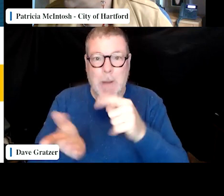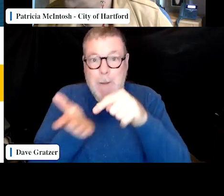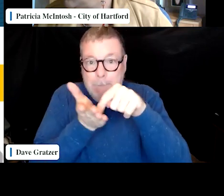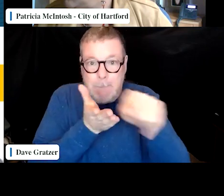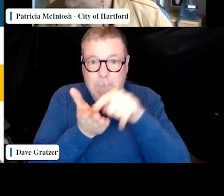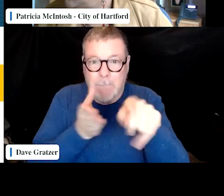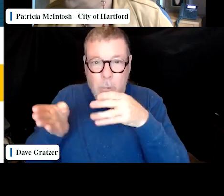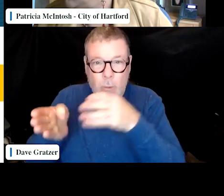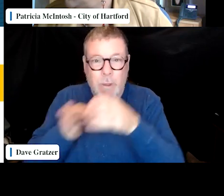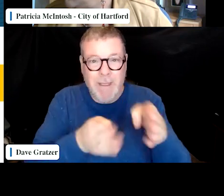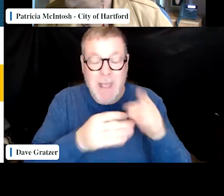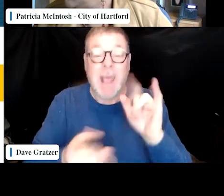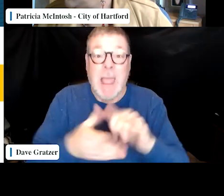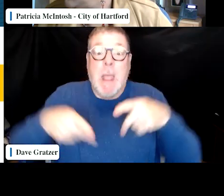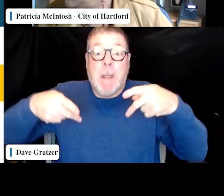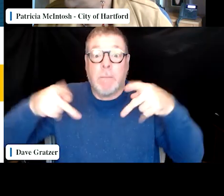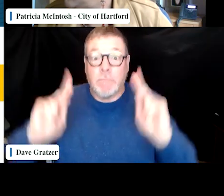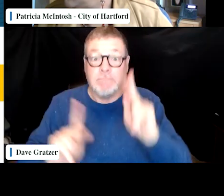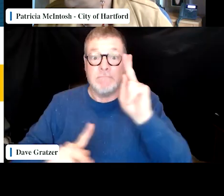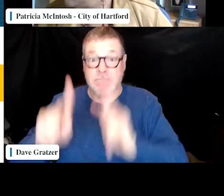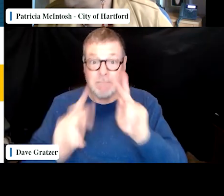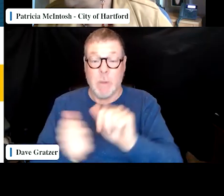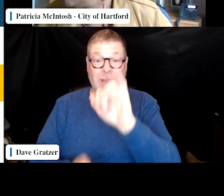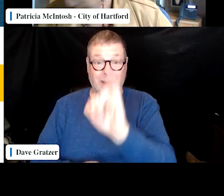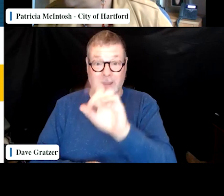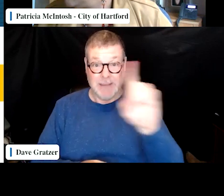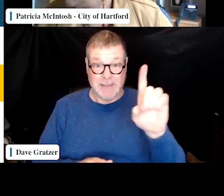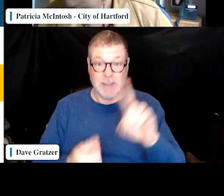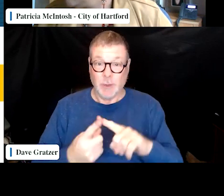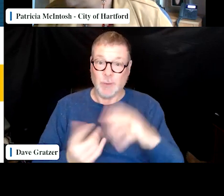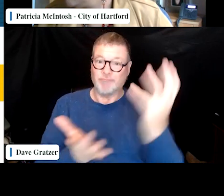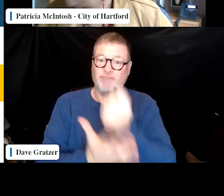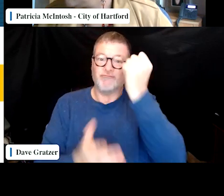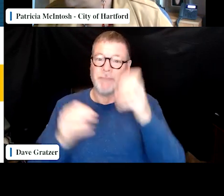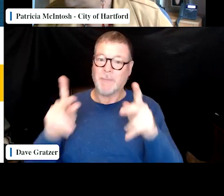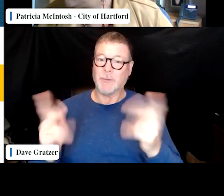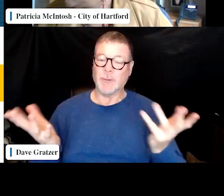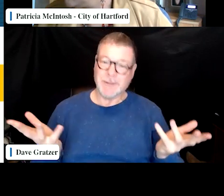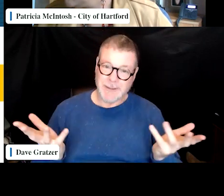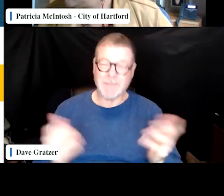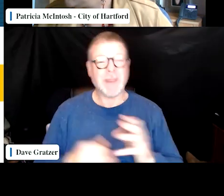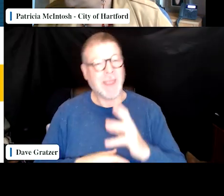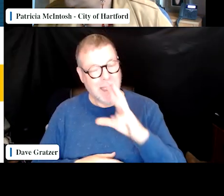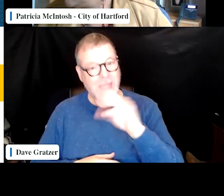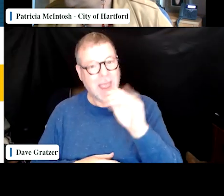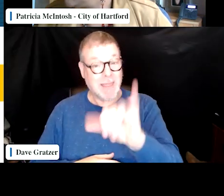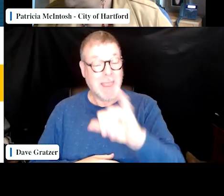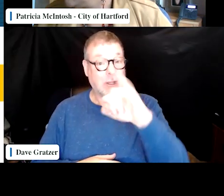that would actually allow people with IDD to have this opportunity. And that's something that Jordan and I,